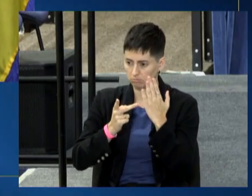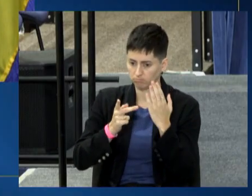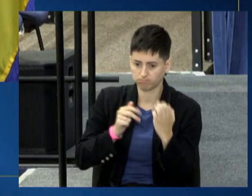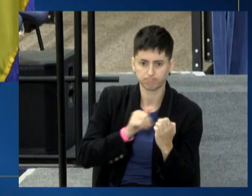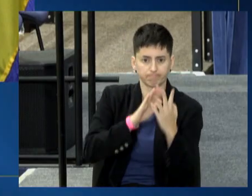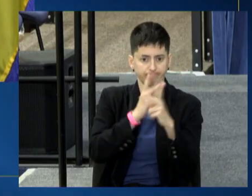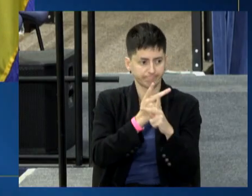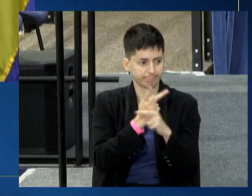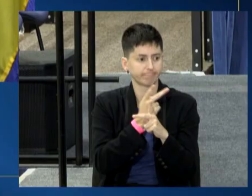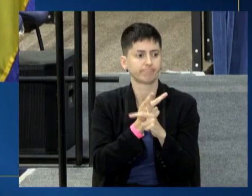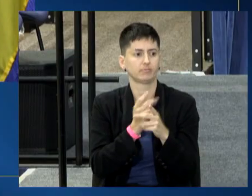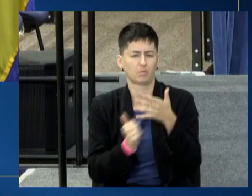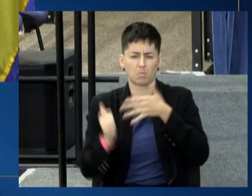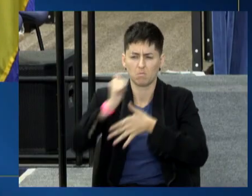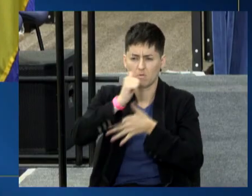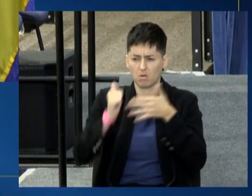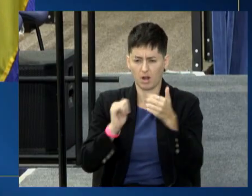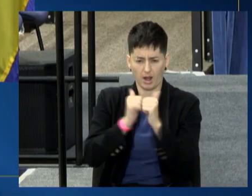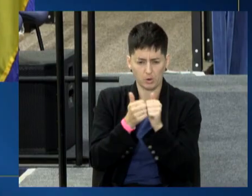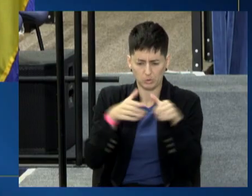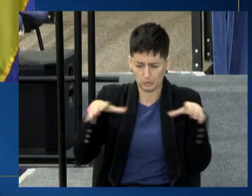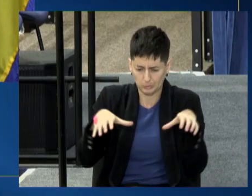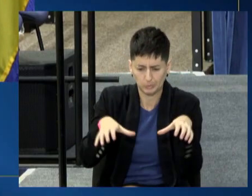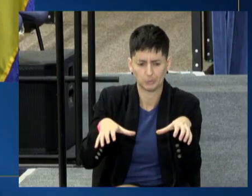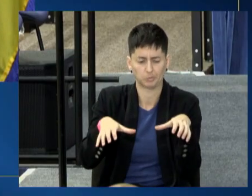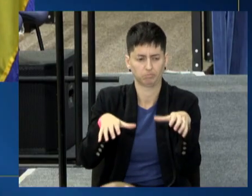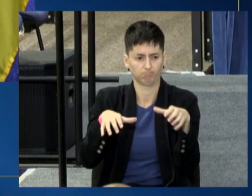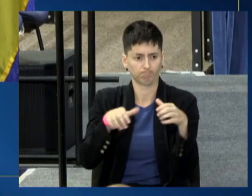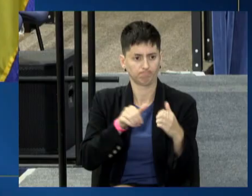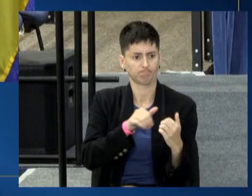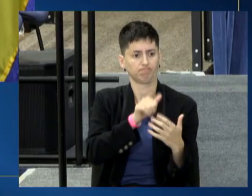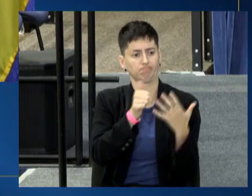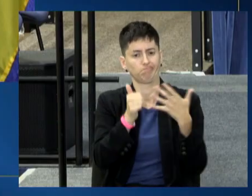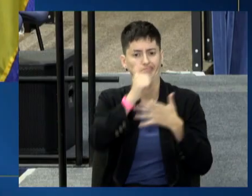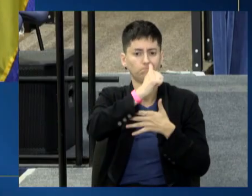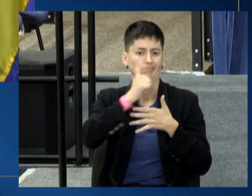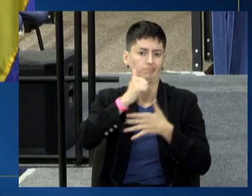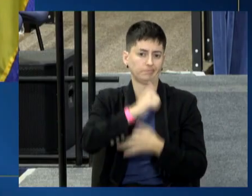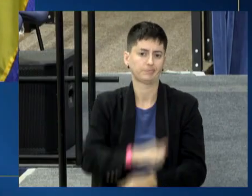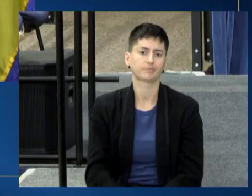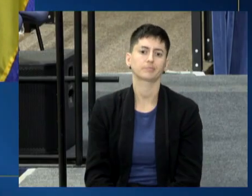hard to prevent cancer before it starts. For example, through enhanced smoking cessation